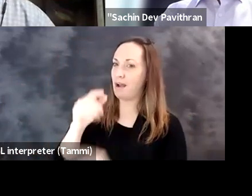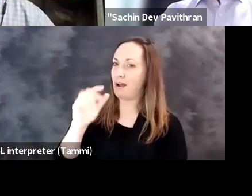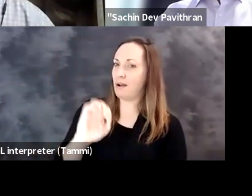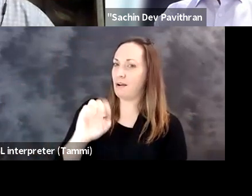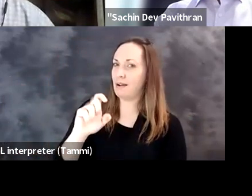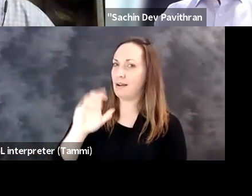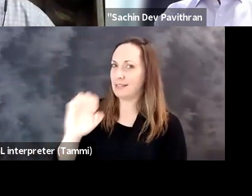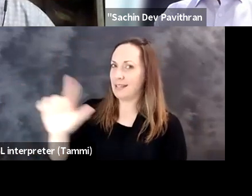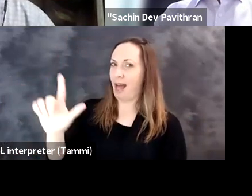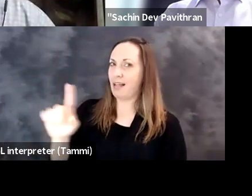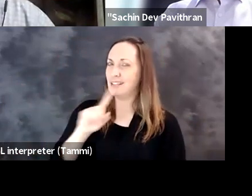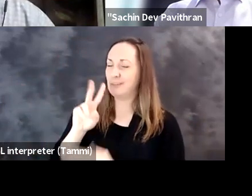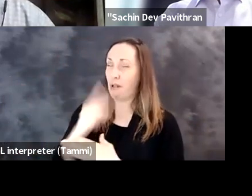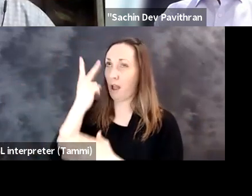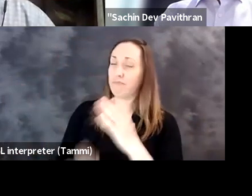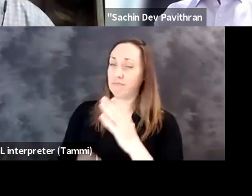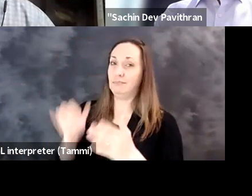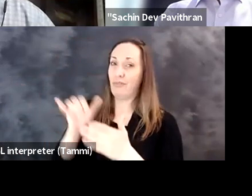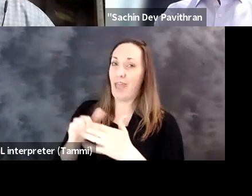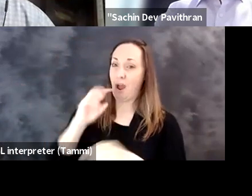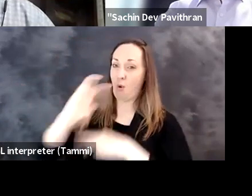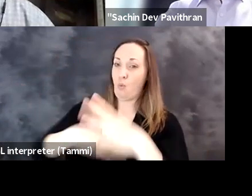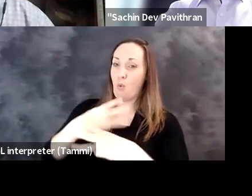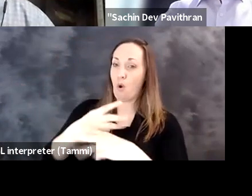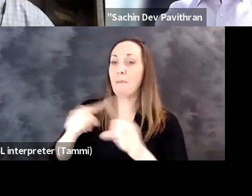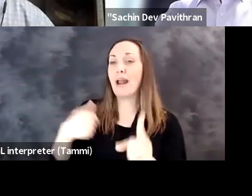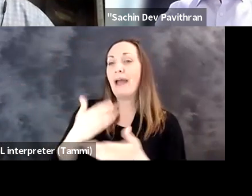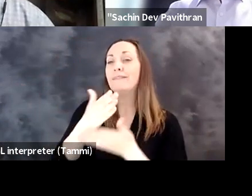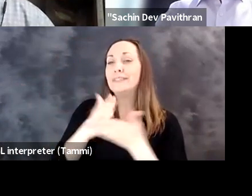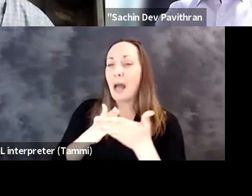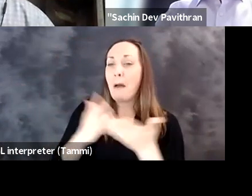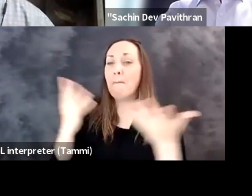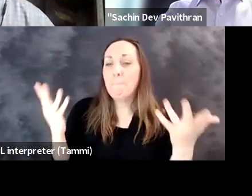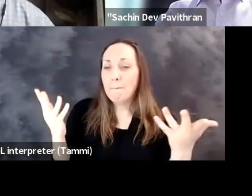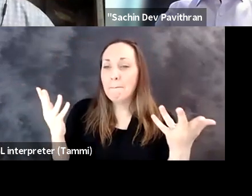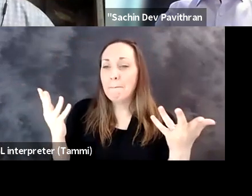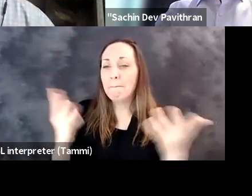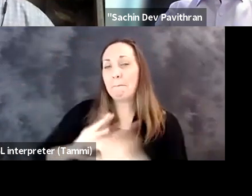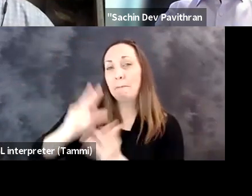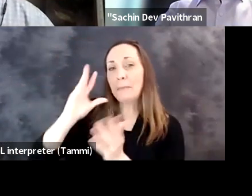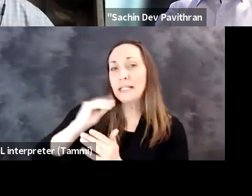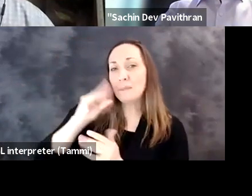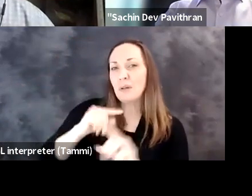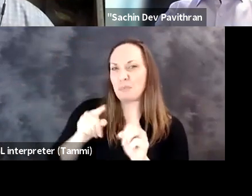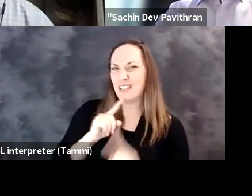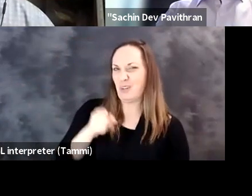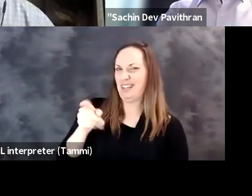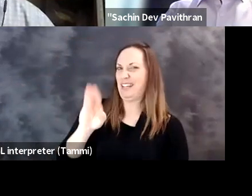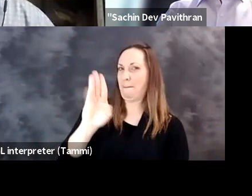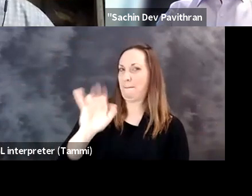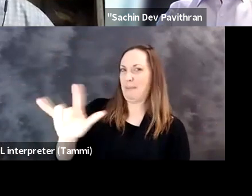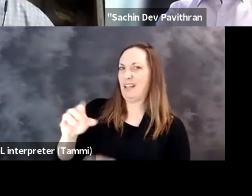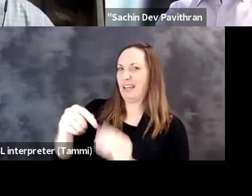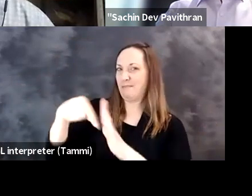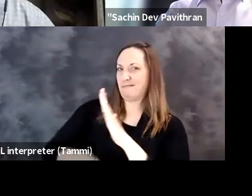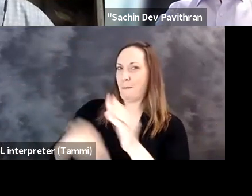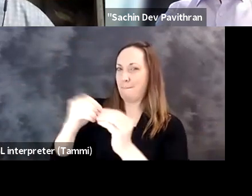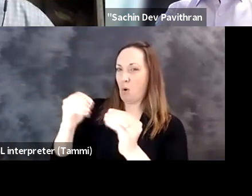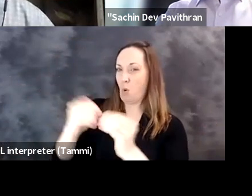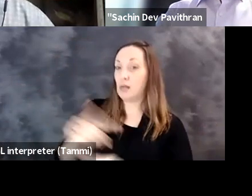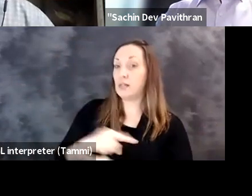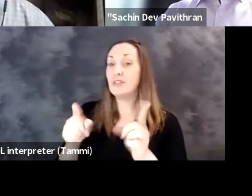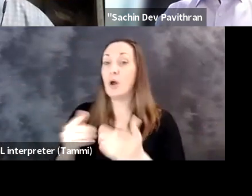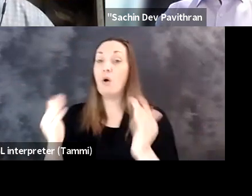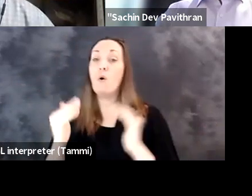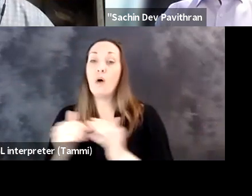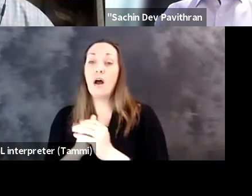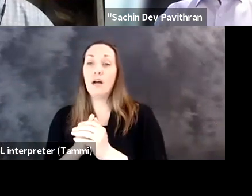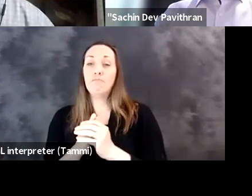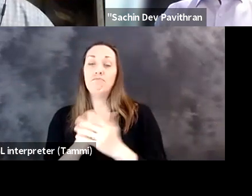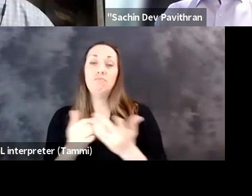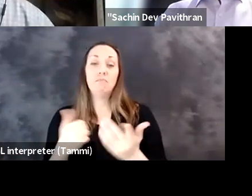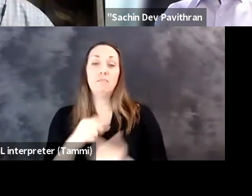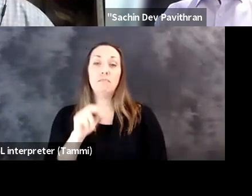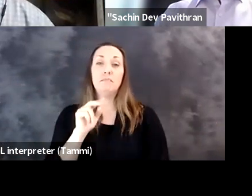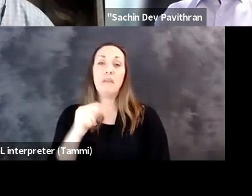Neil: Right, so I'll let Bill talk